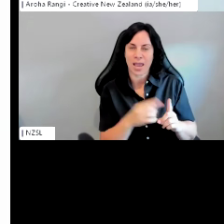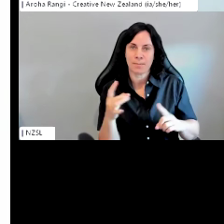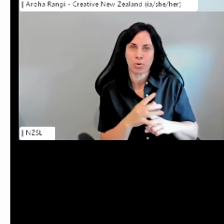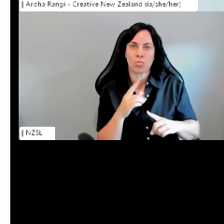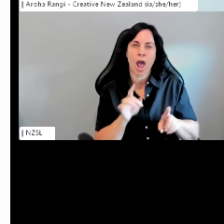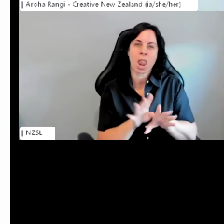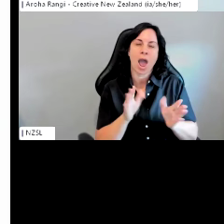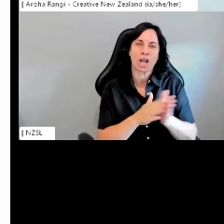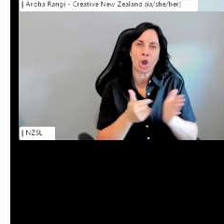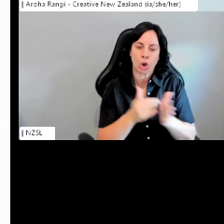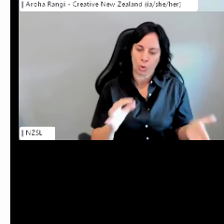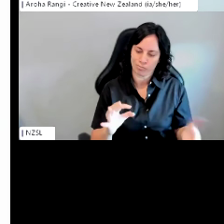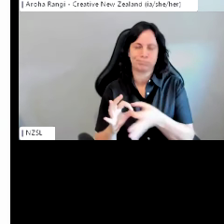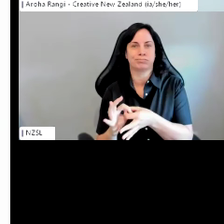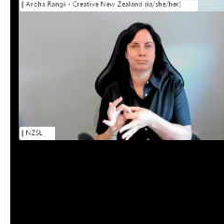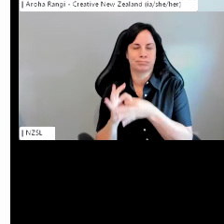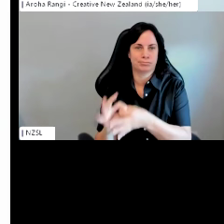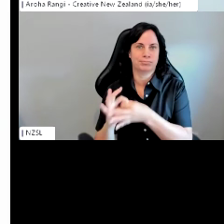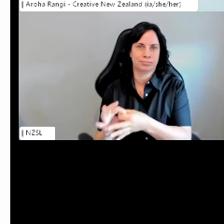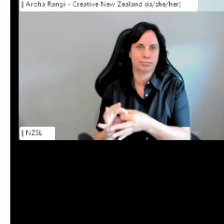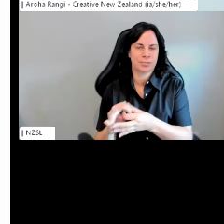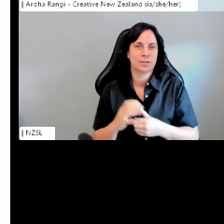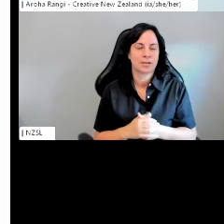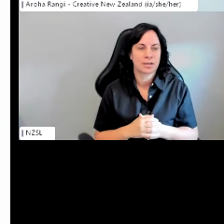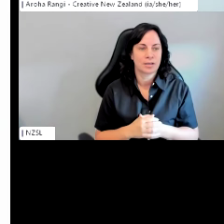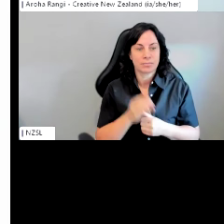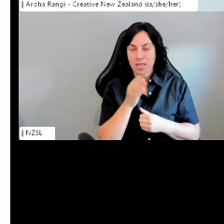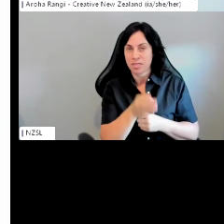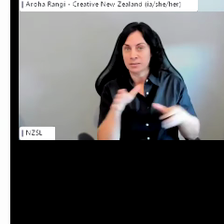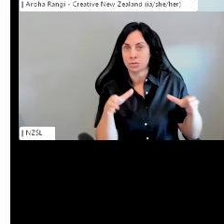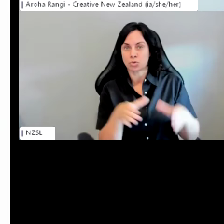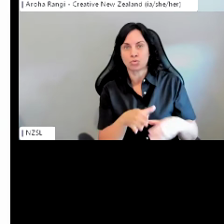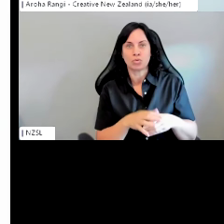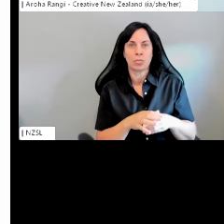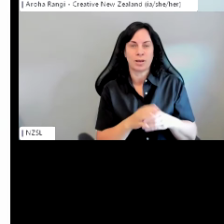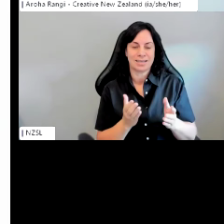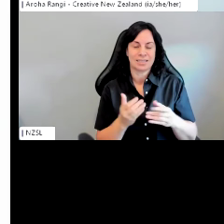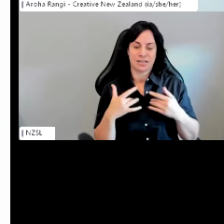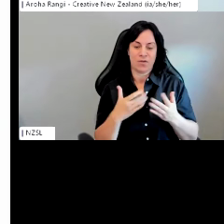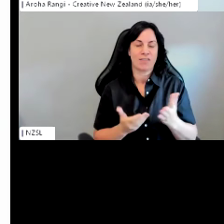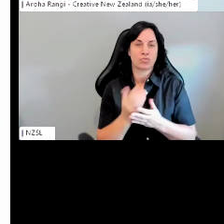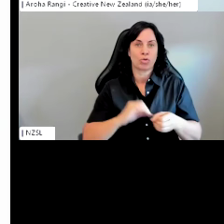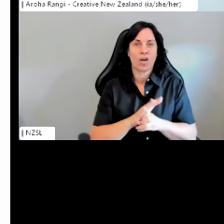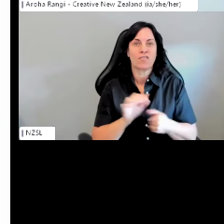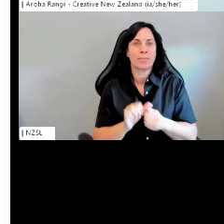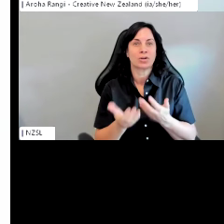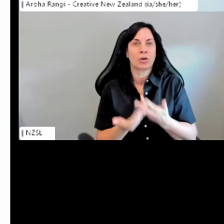a lot of expression survived COVID far better than everyone else. um the affirmation really